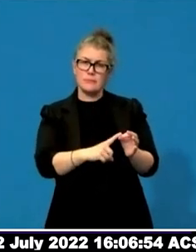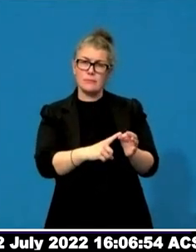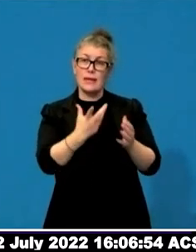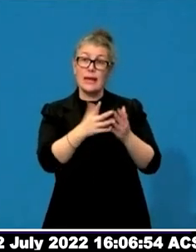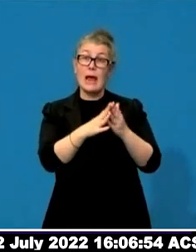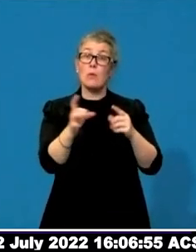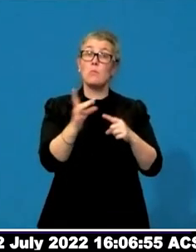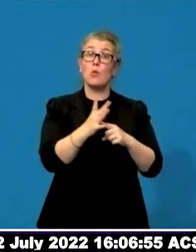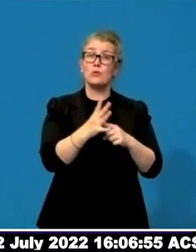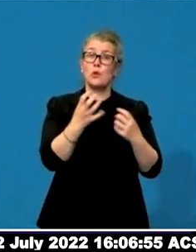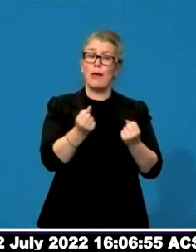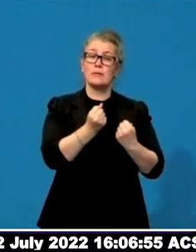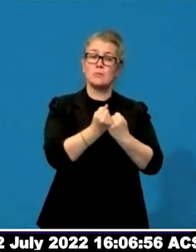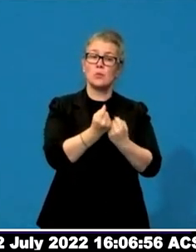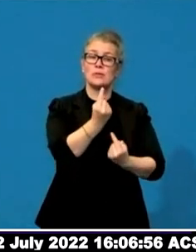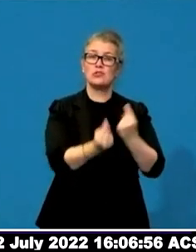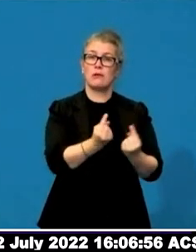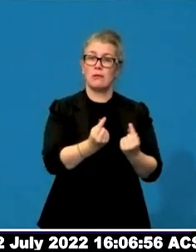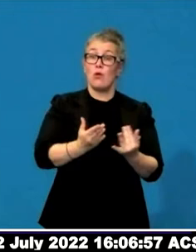and be with one another during those times?